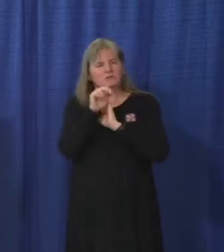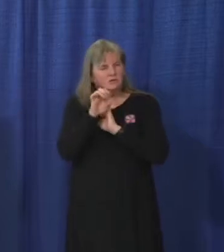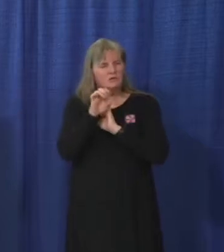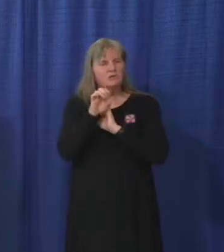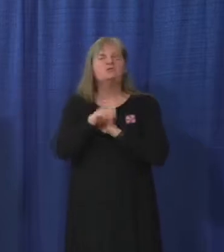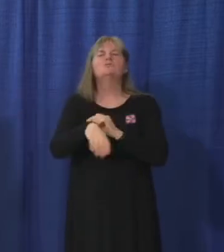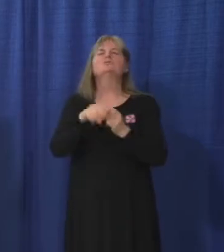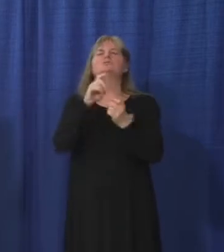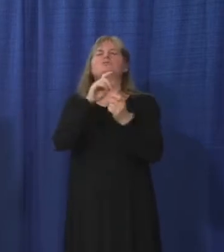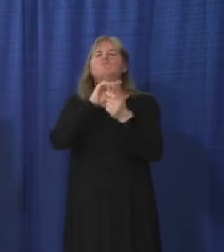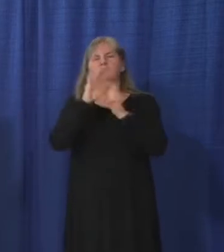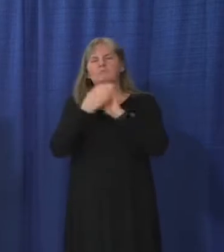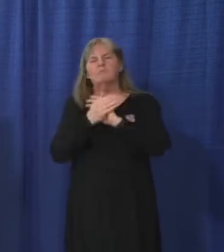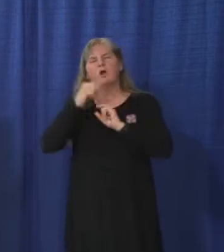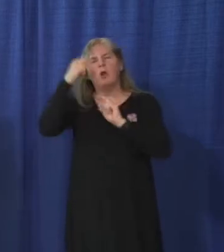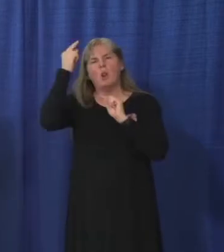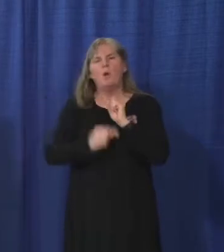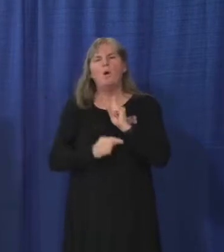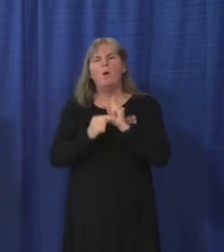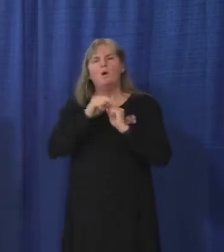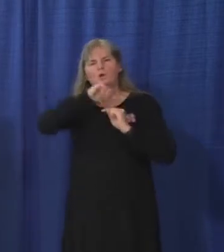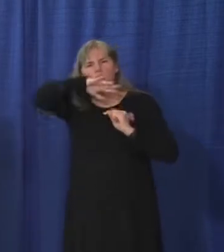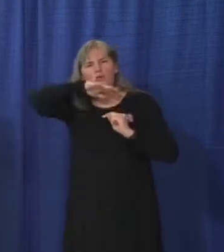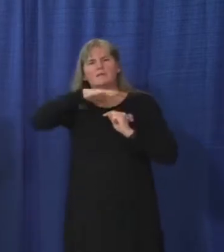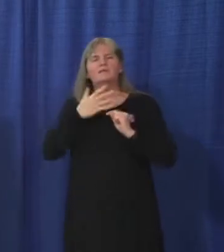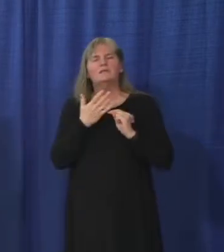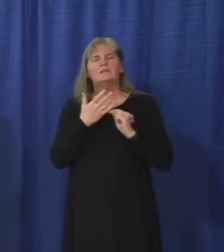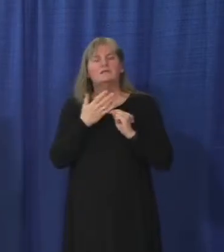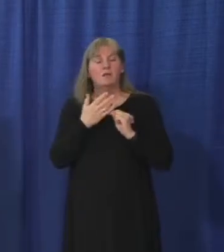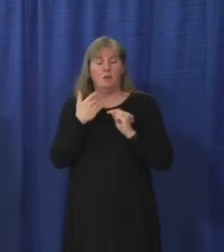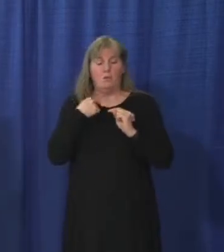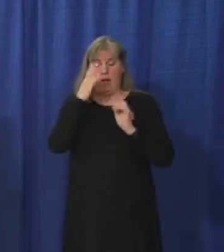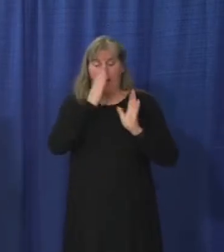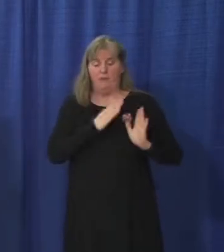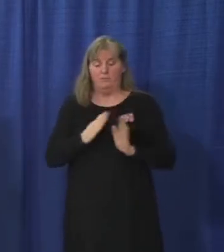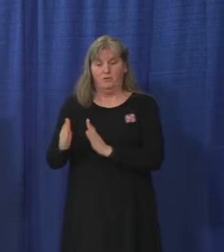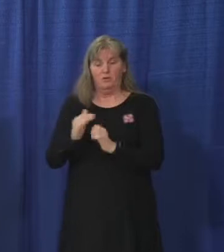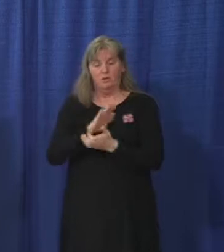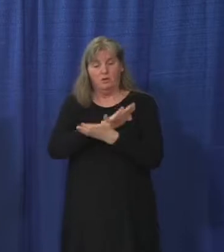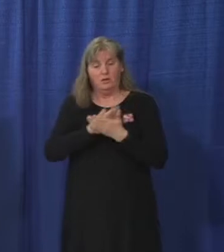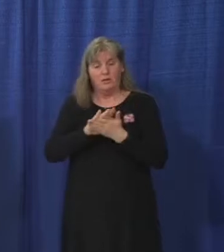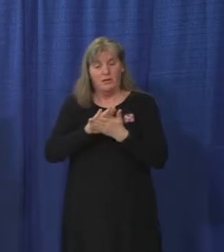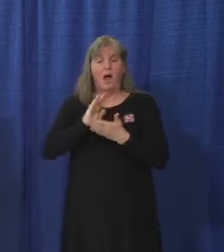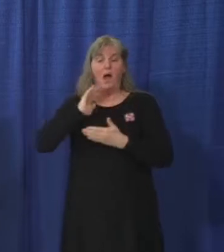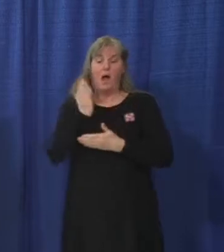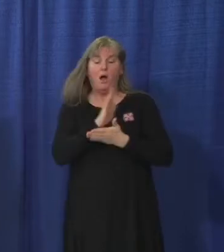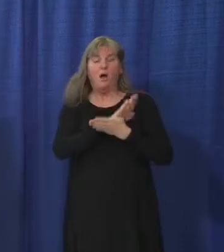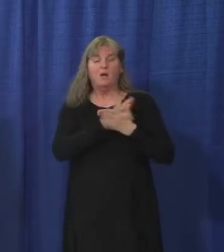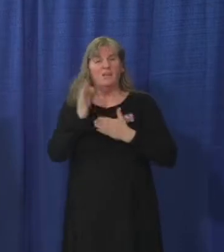Yukon's climate change strategy, claim feature details a plan to create immediate and long-term